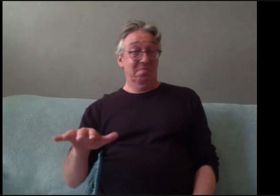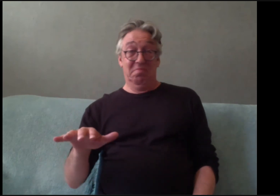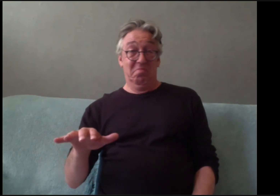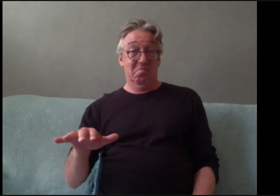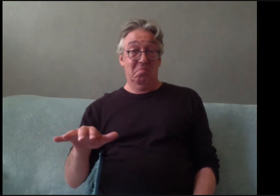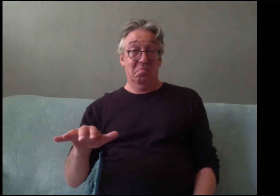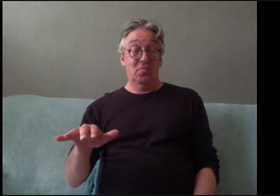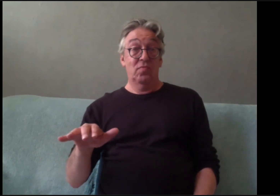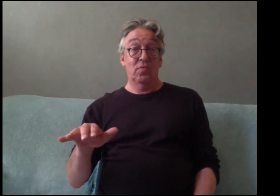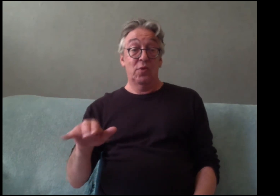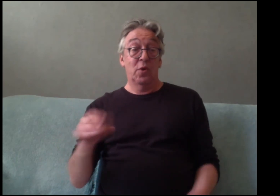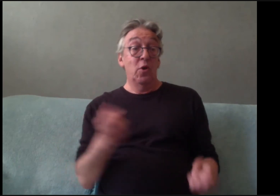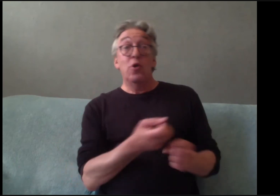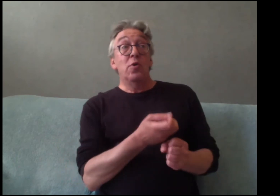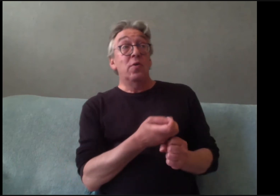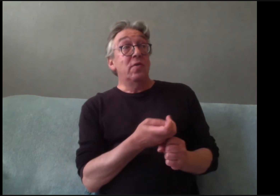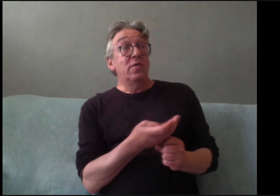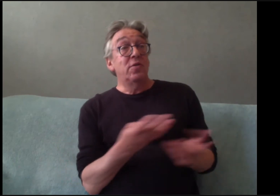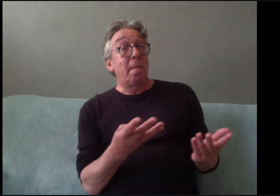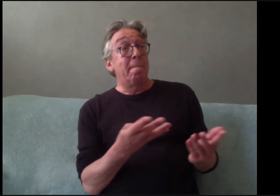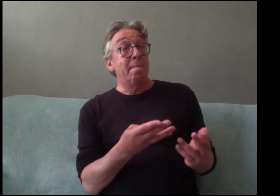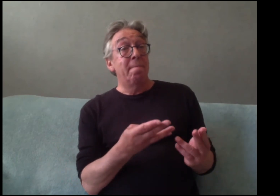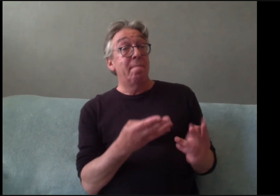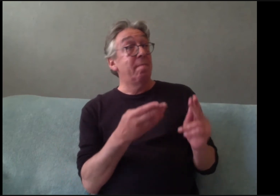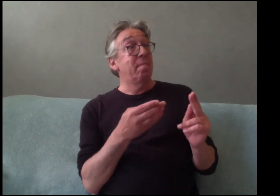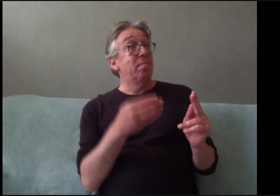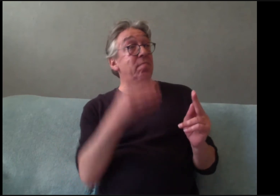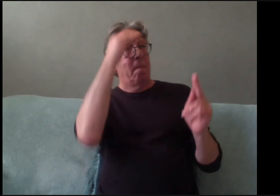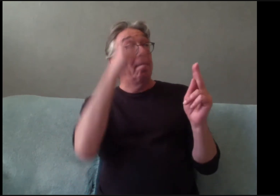that their children wouldn't be considered a priority